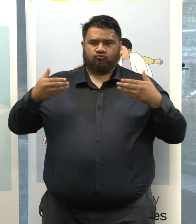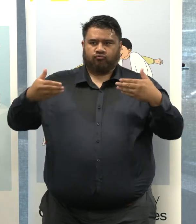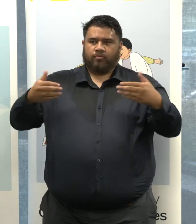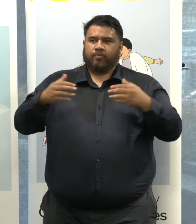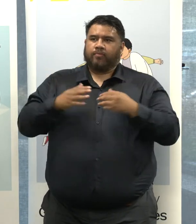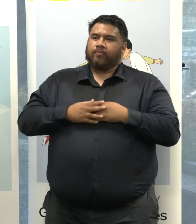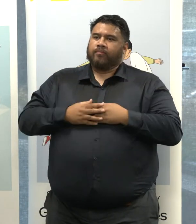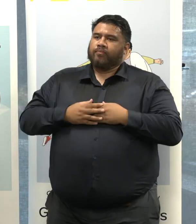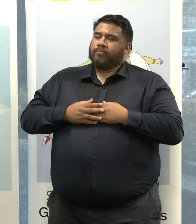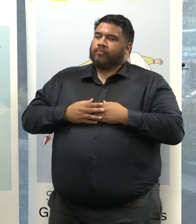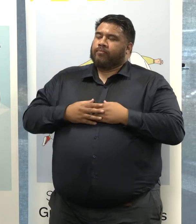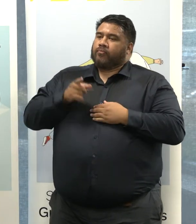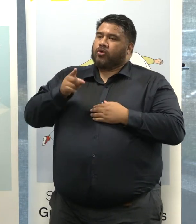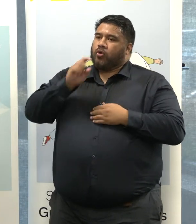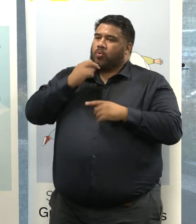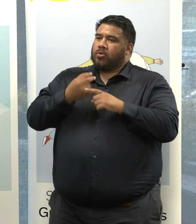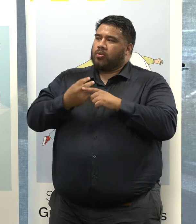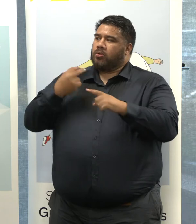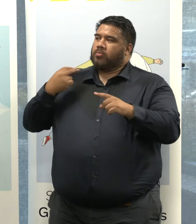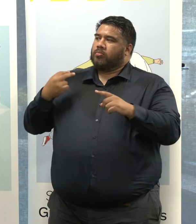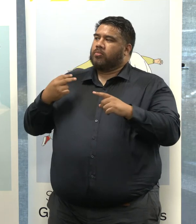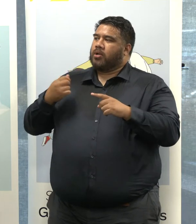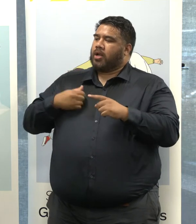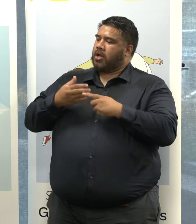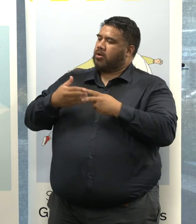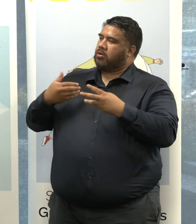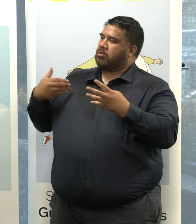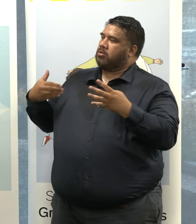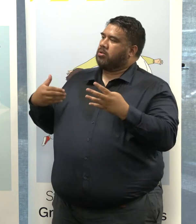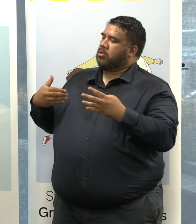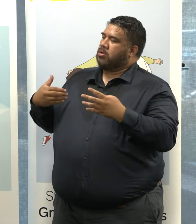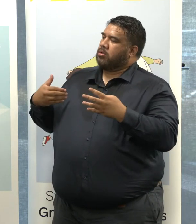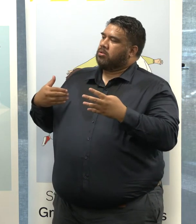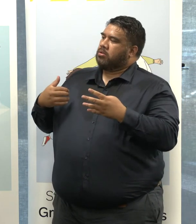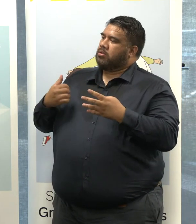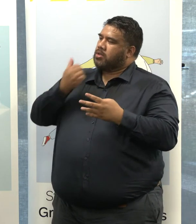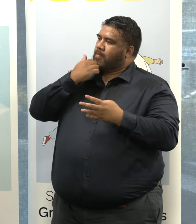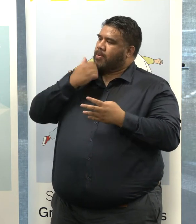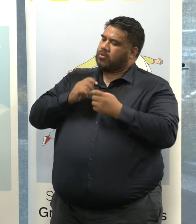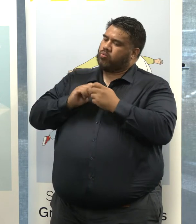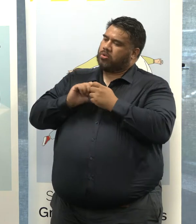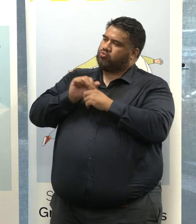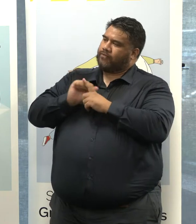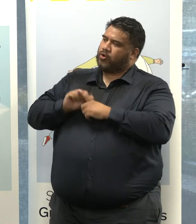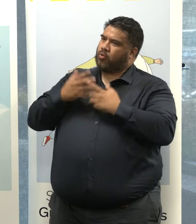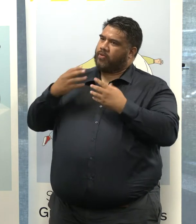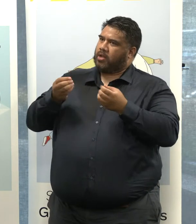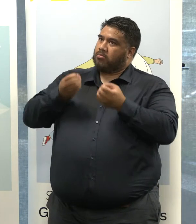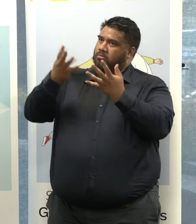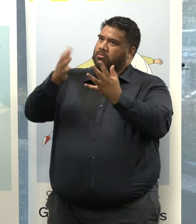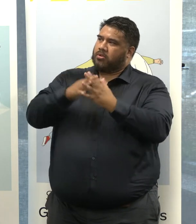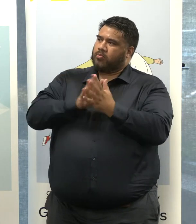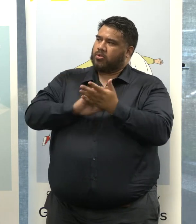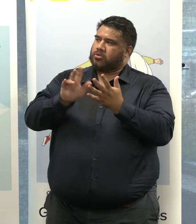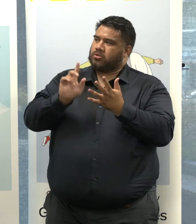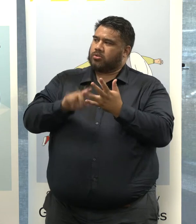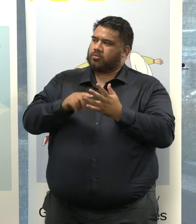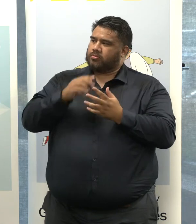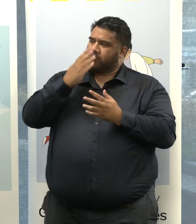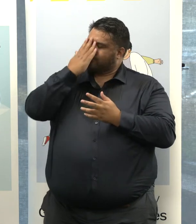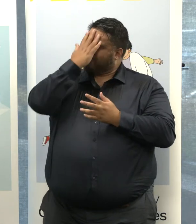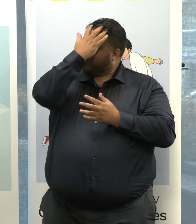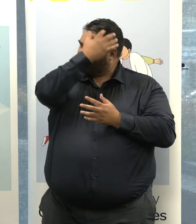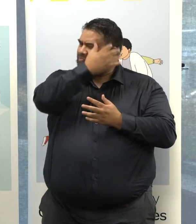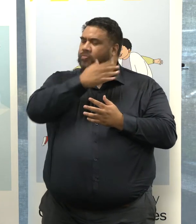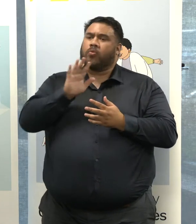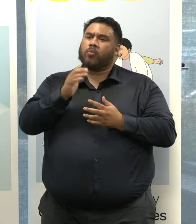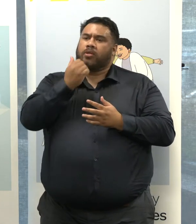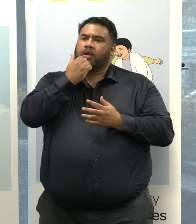but we report both publicly.